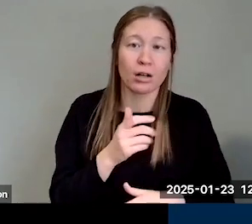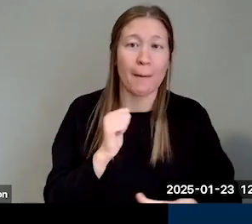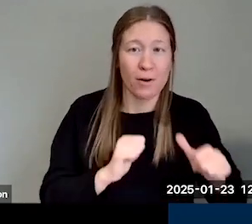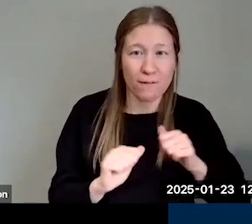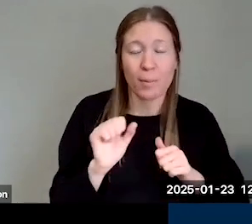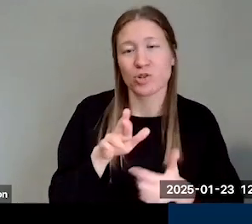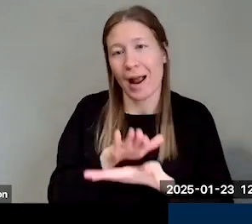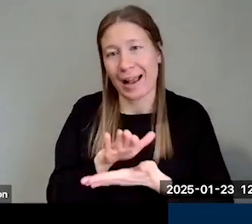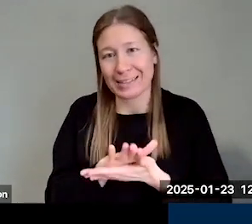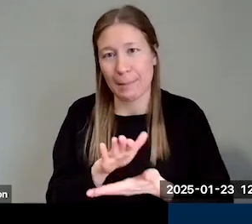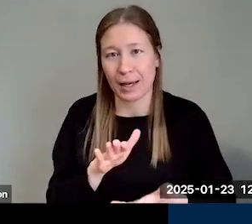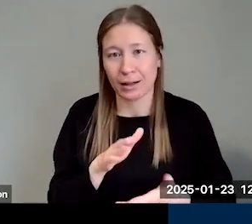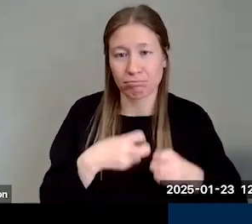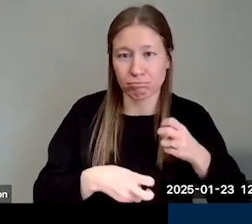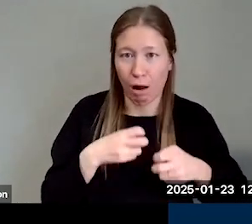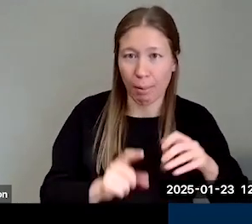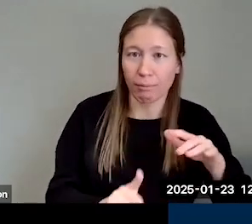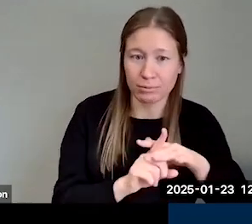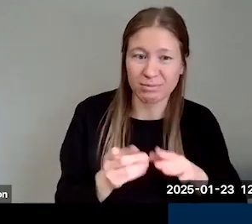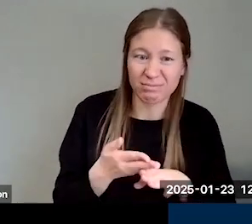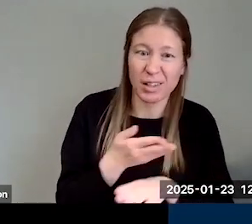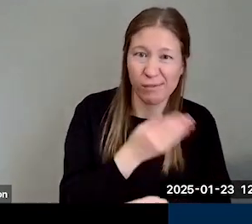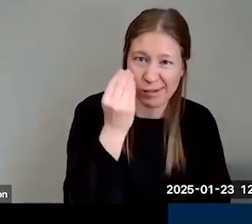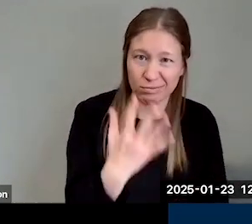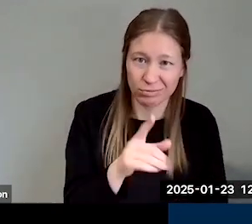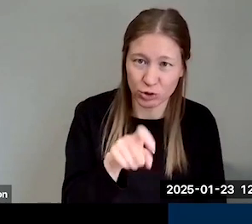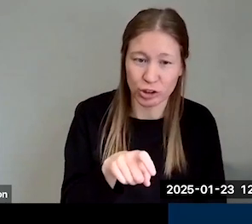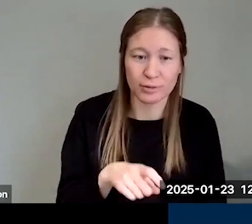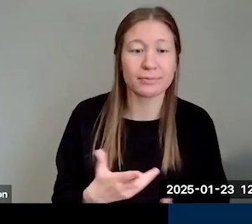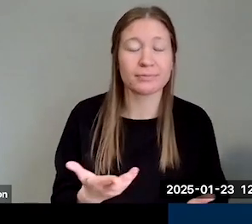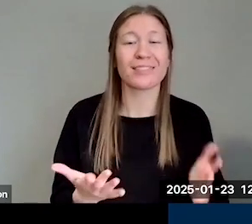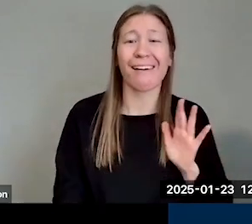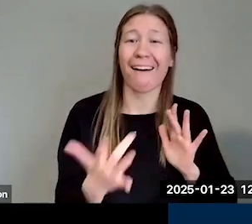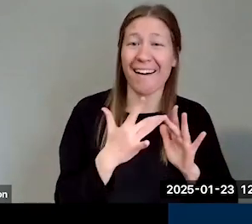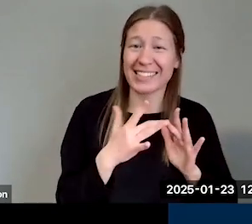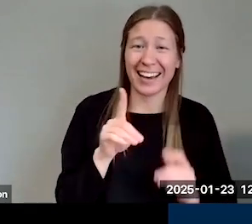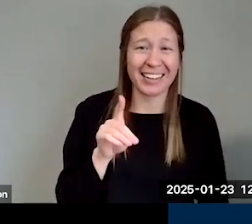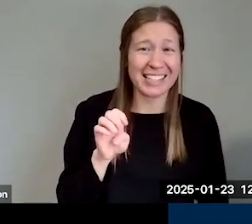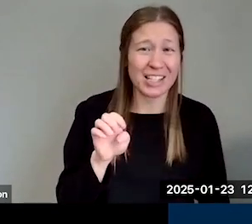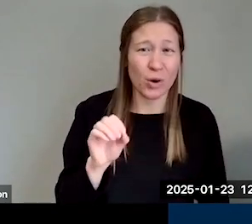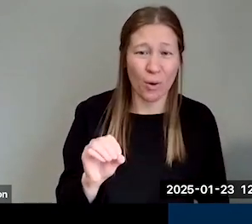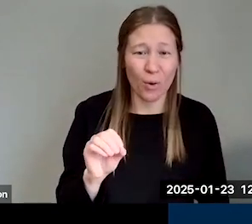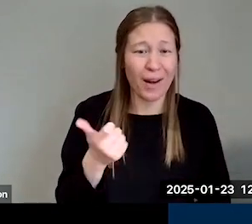and please do contact us with any questions if you wanna talk through certain scenarios